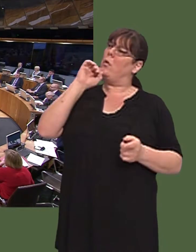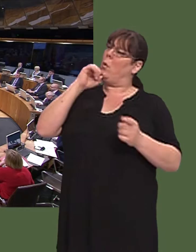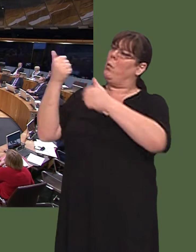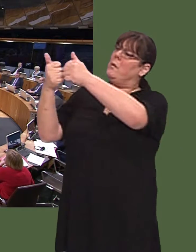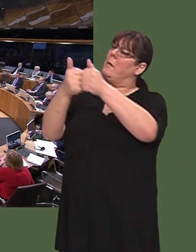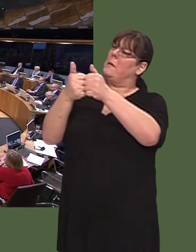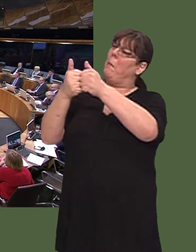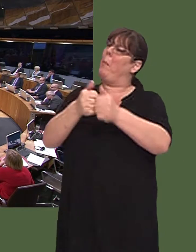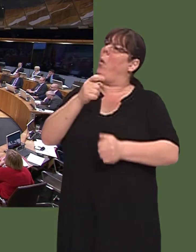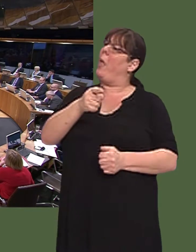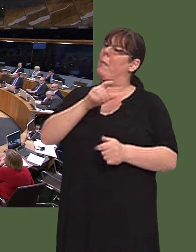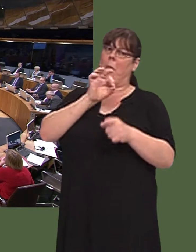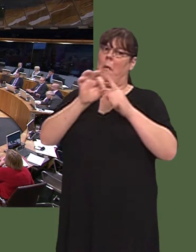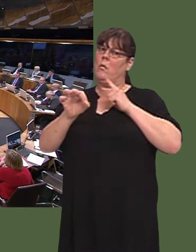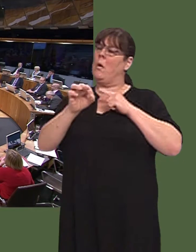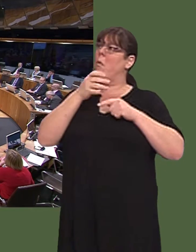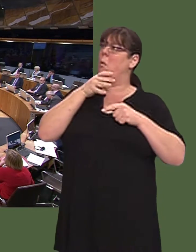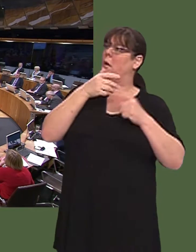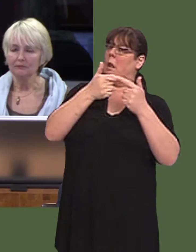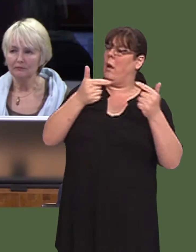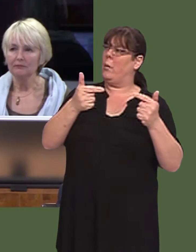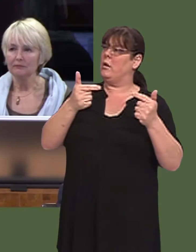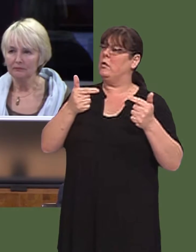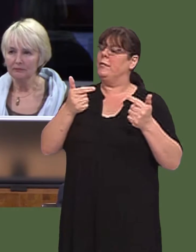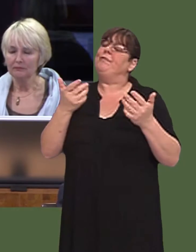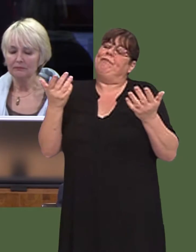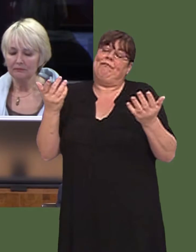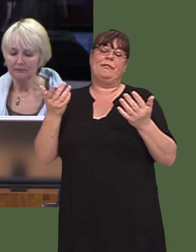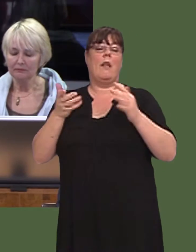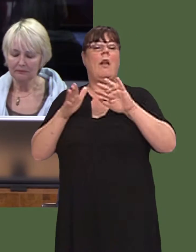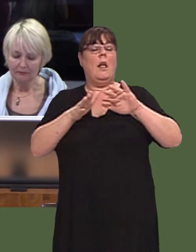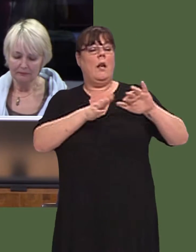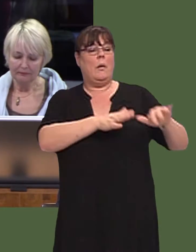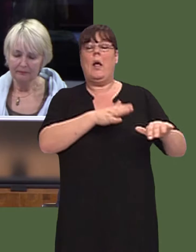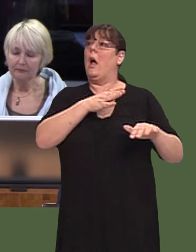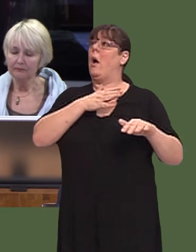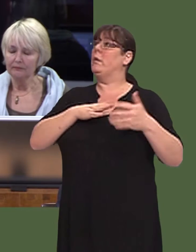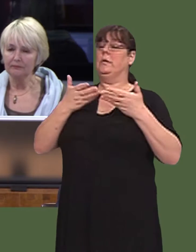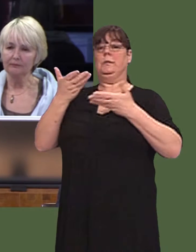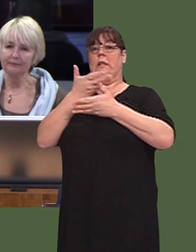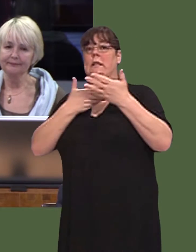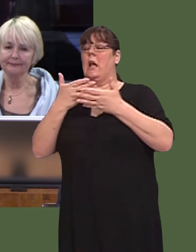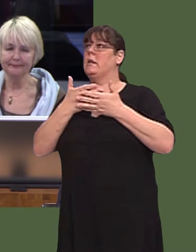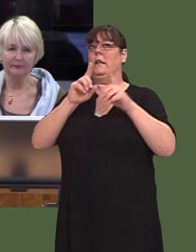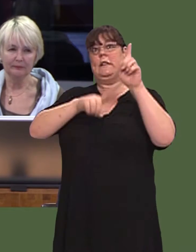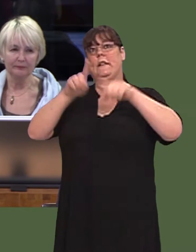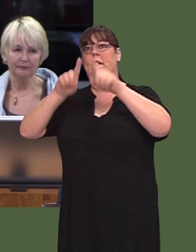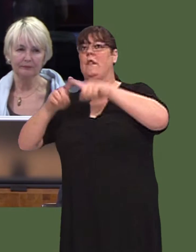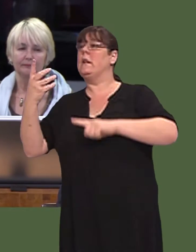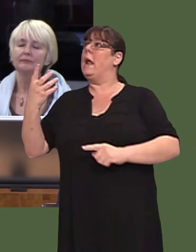when it comes to the Welsh language, but I want to turn to a matter of income differences. [Interruption.]